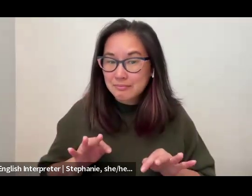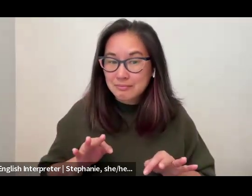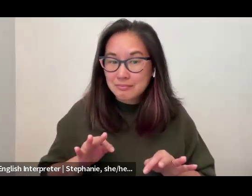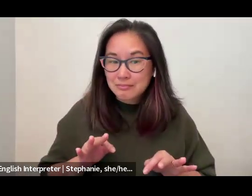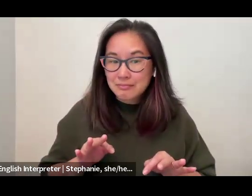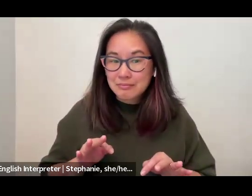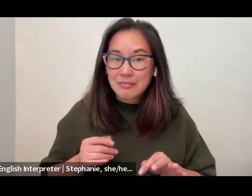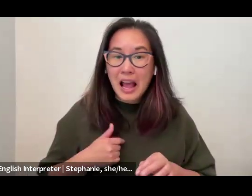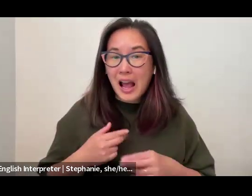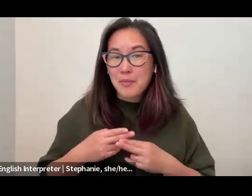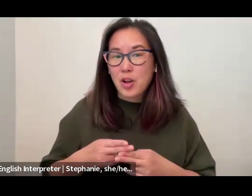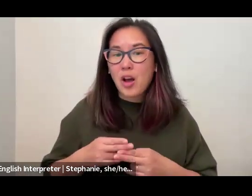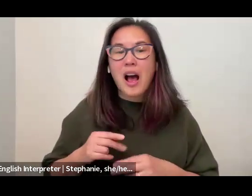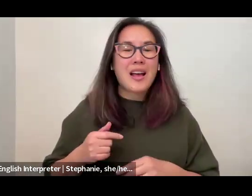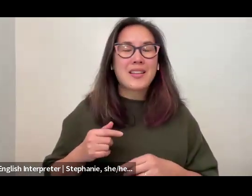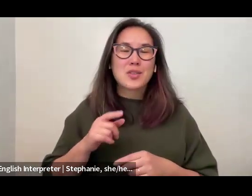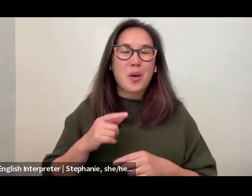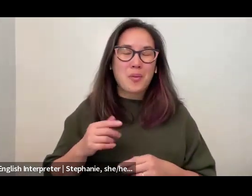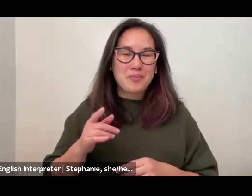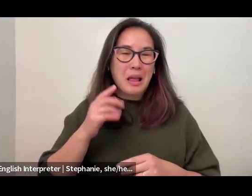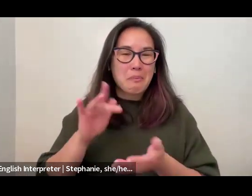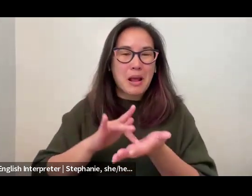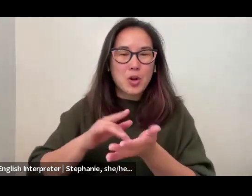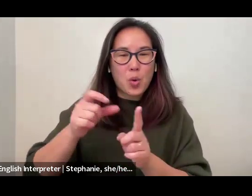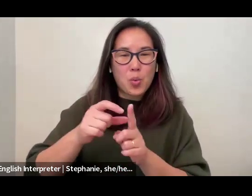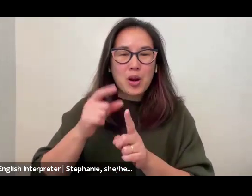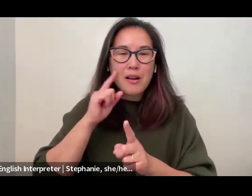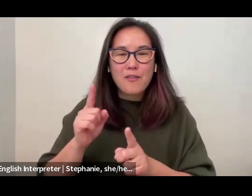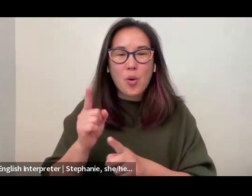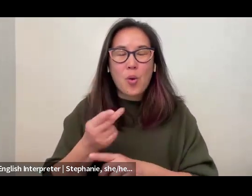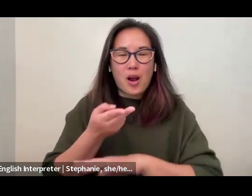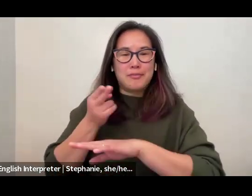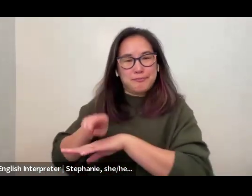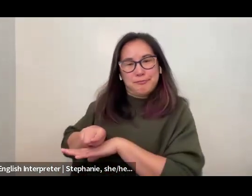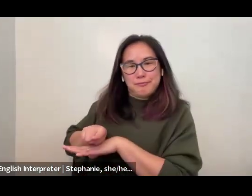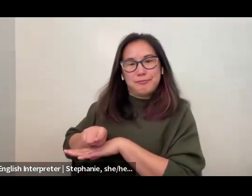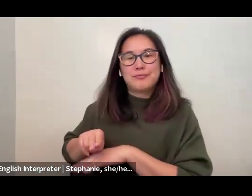That's the medical term for being on your back. It's just easier for me to remember.